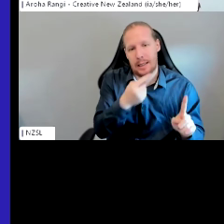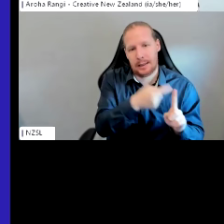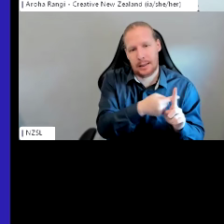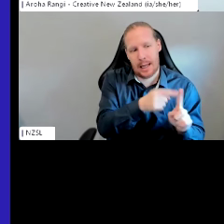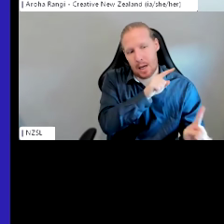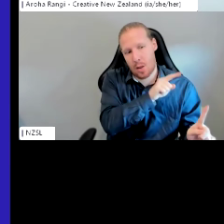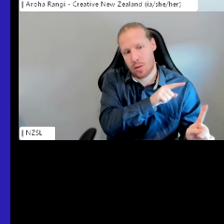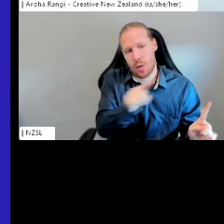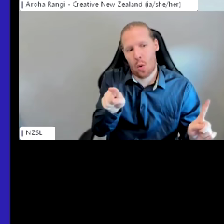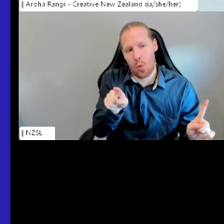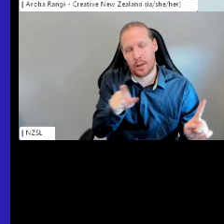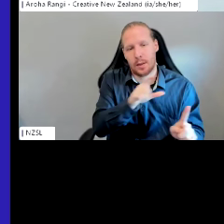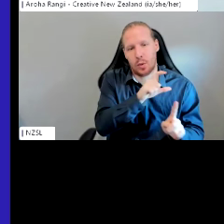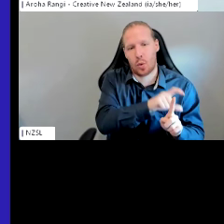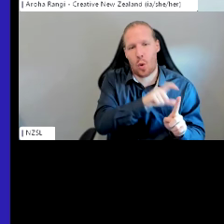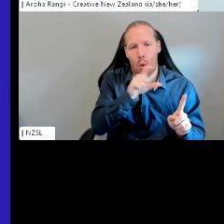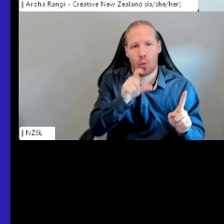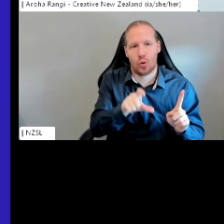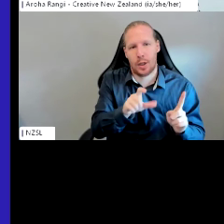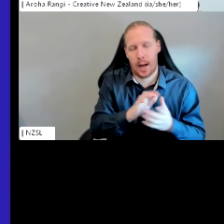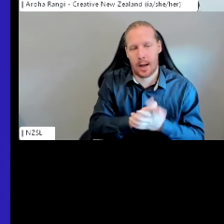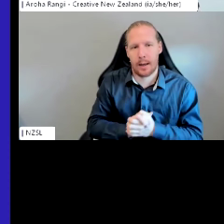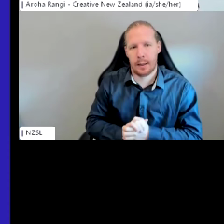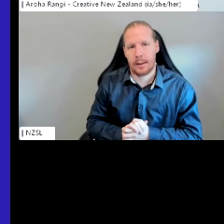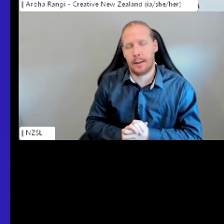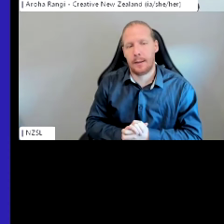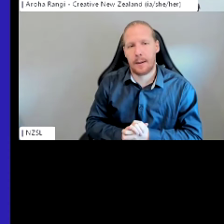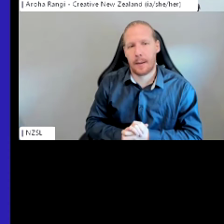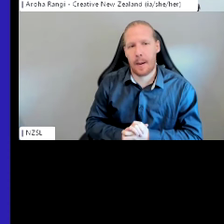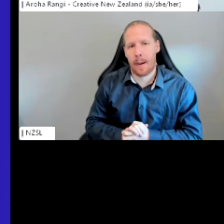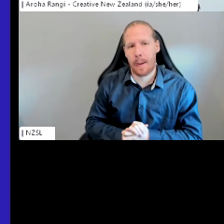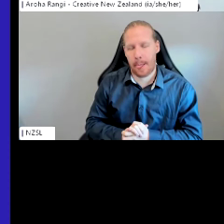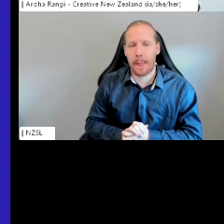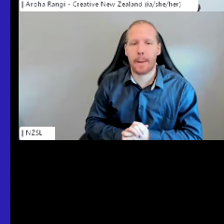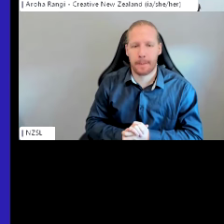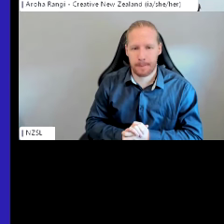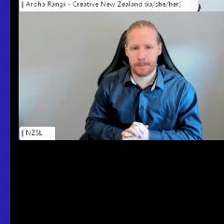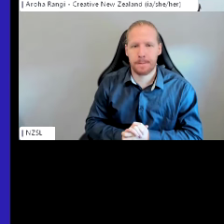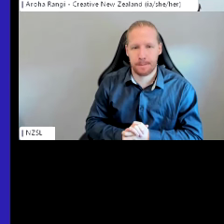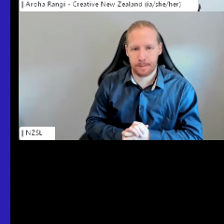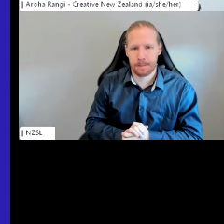um either because you know who's in culture segment or even just by writing the copy and the